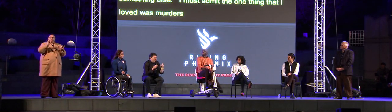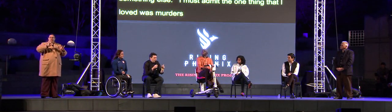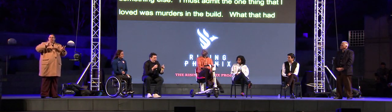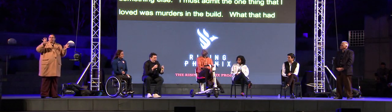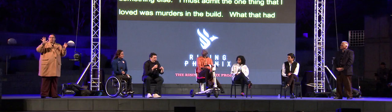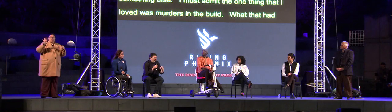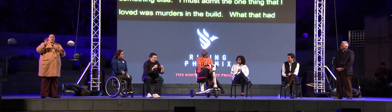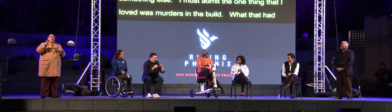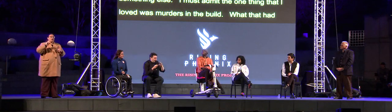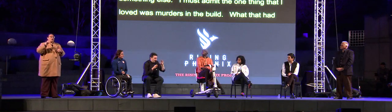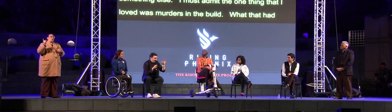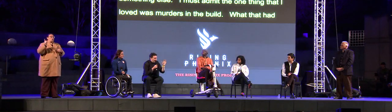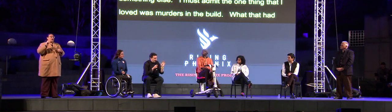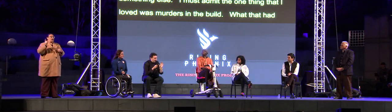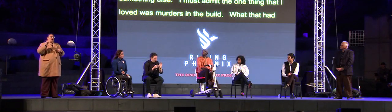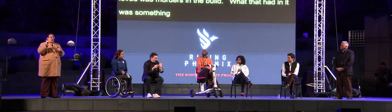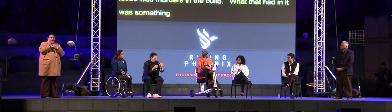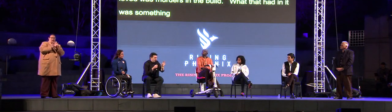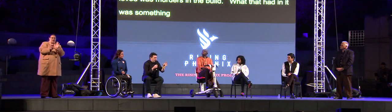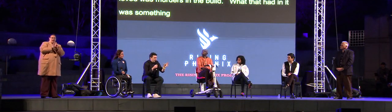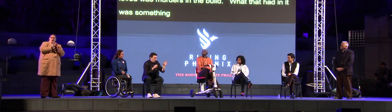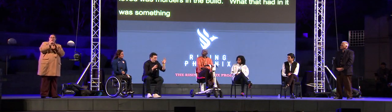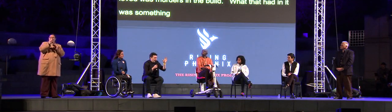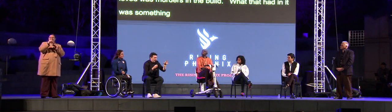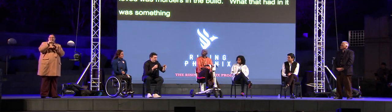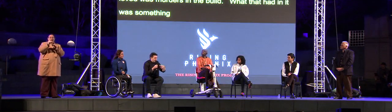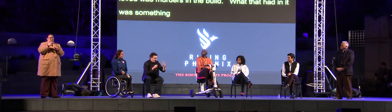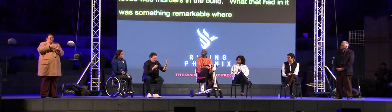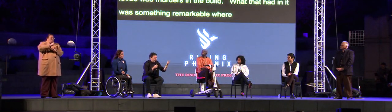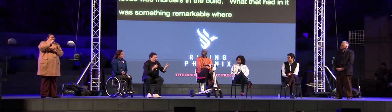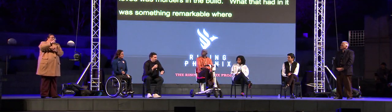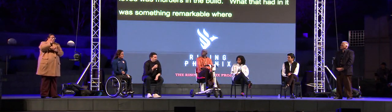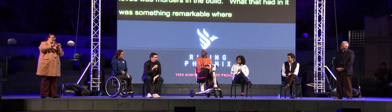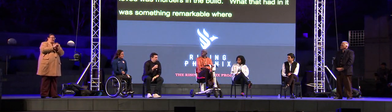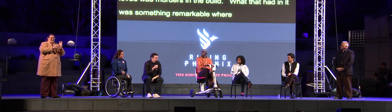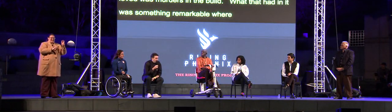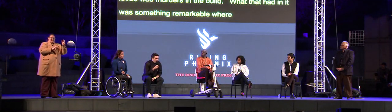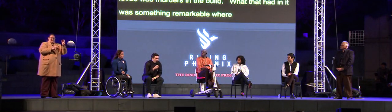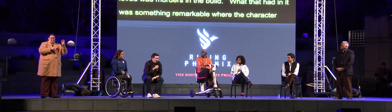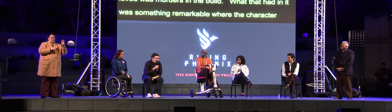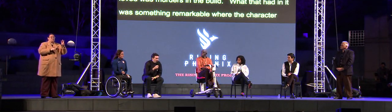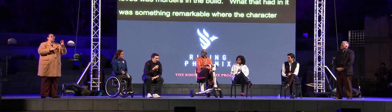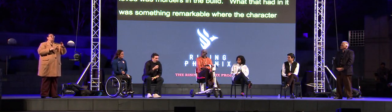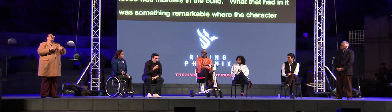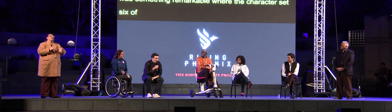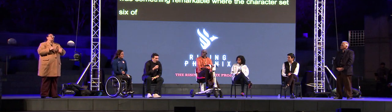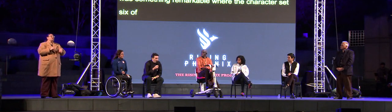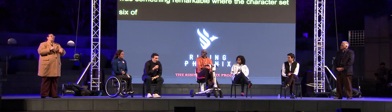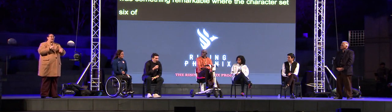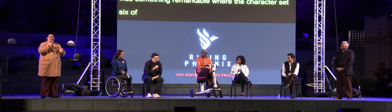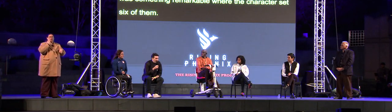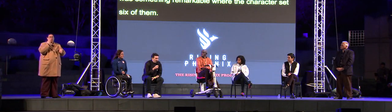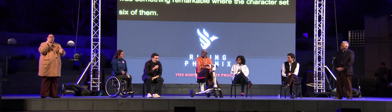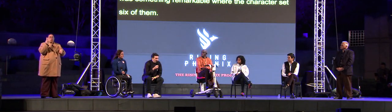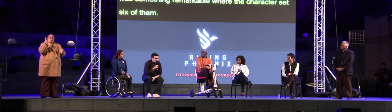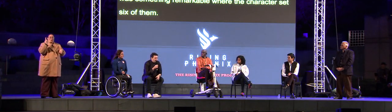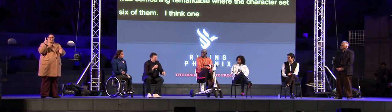Where the character set, the core characters, six of them let's say, I think one of them had a disability,